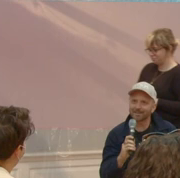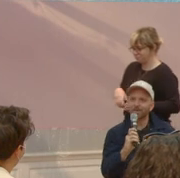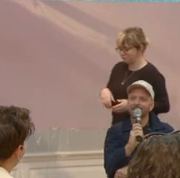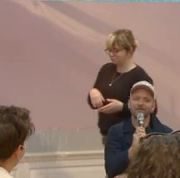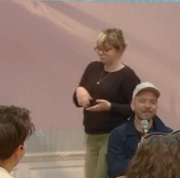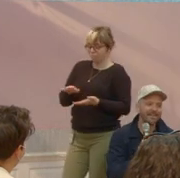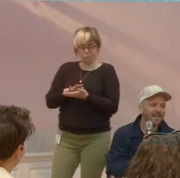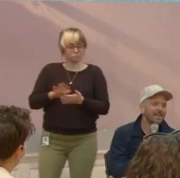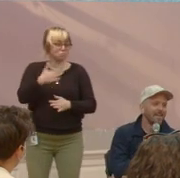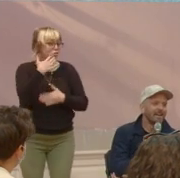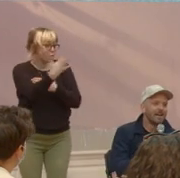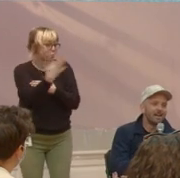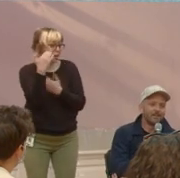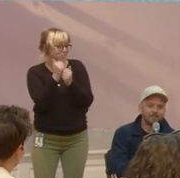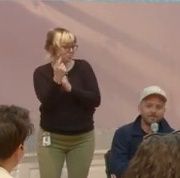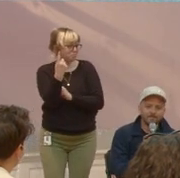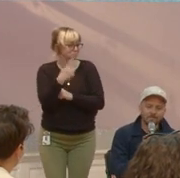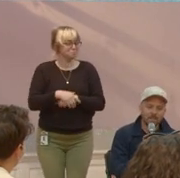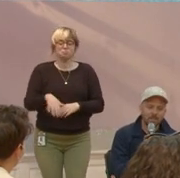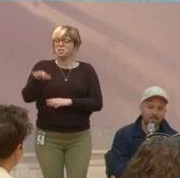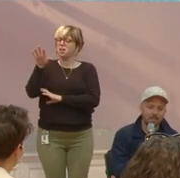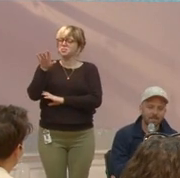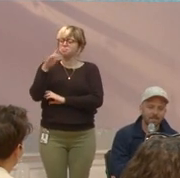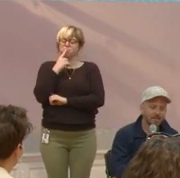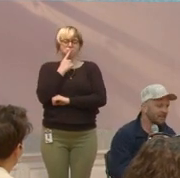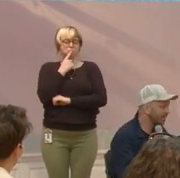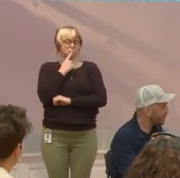Ben Evans: Good morning, everybody. Let's see. It's